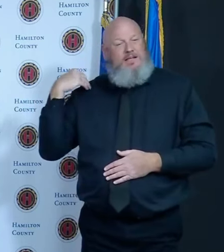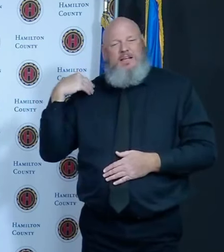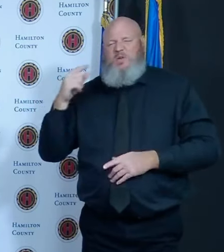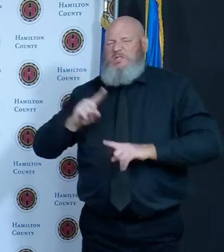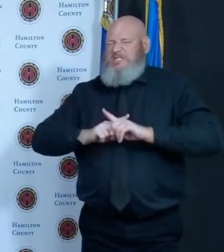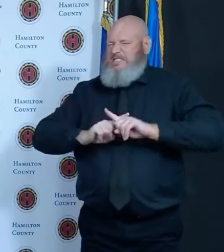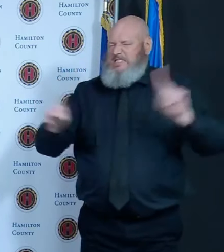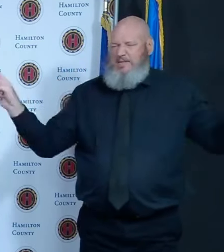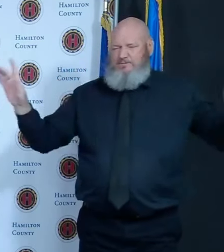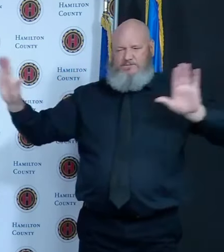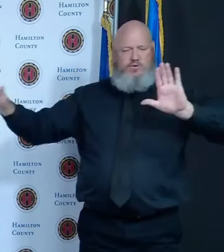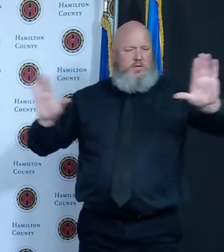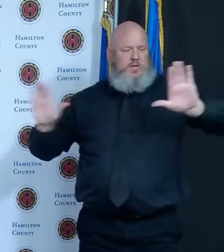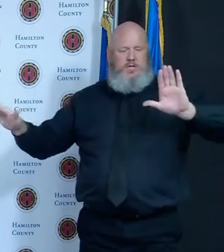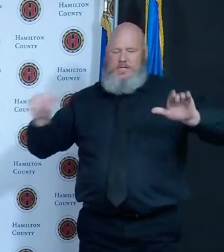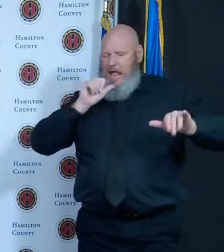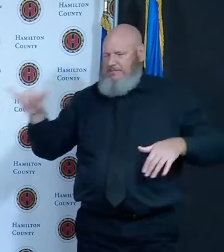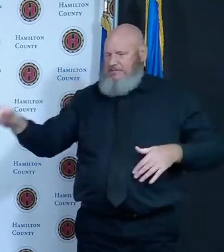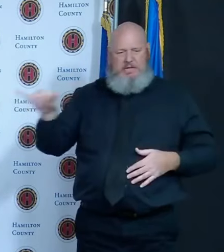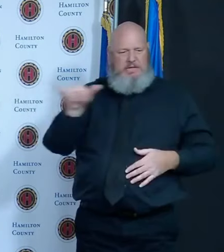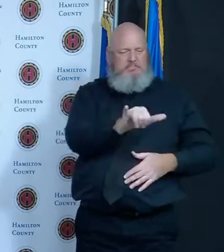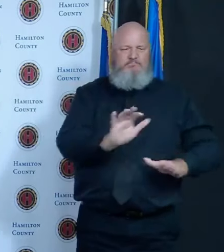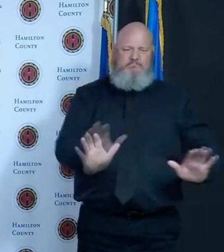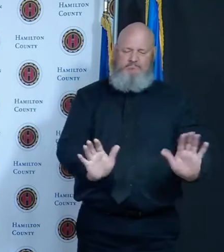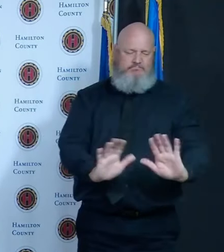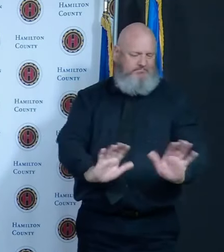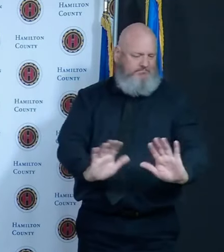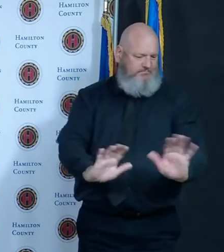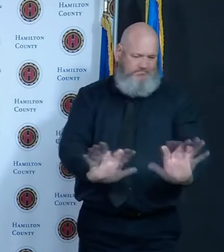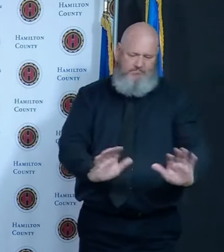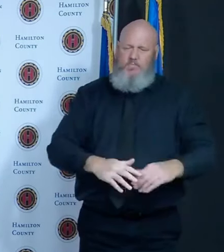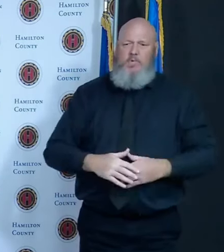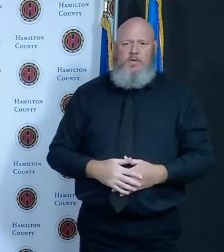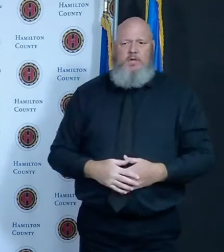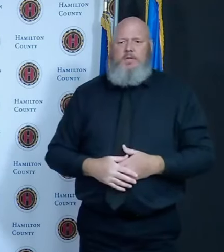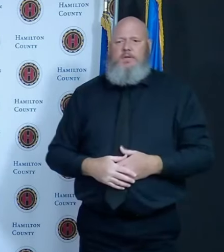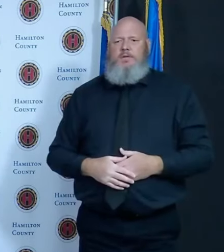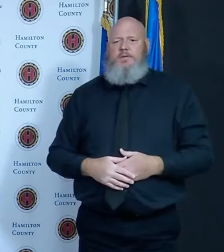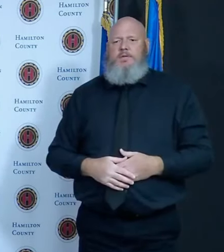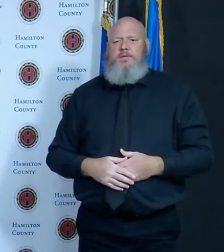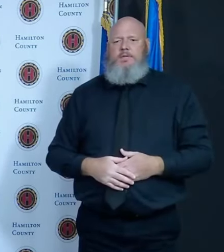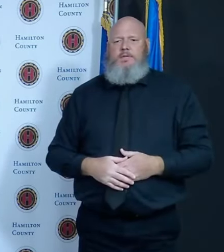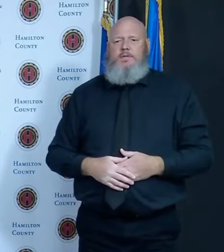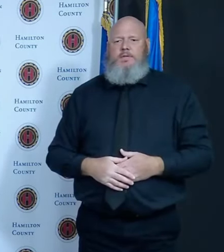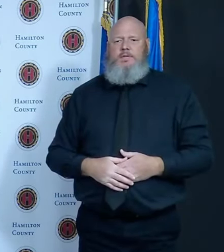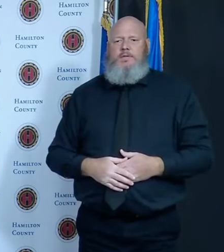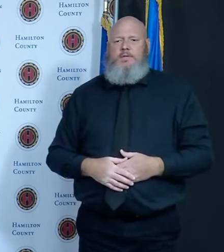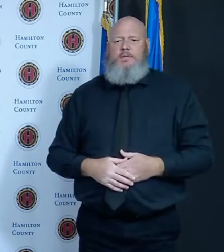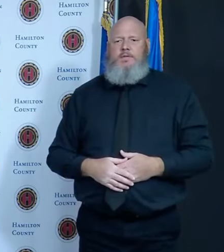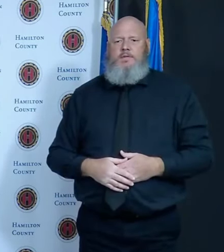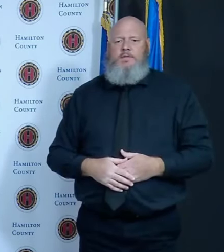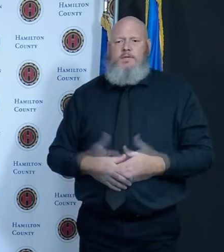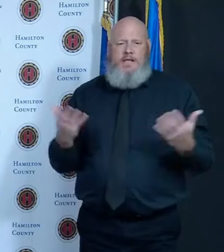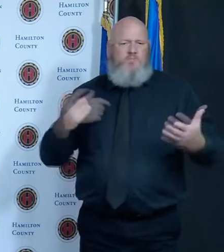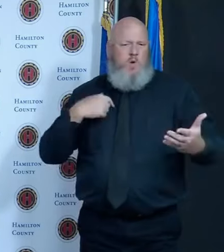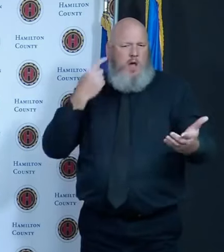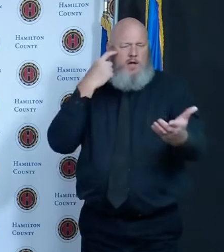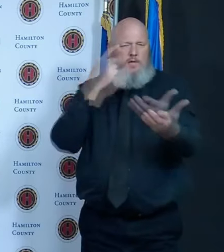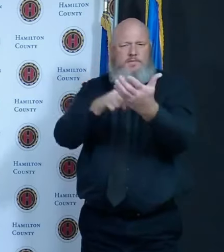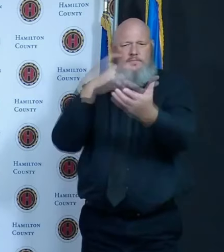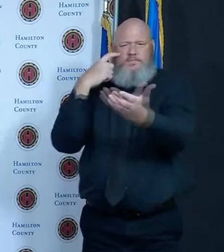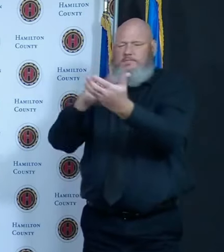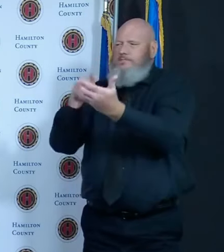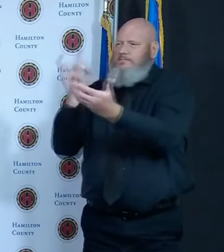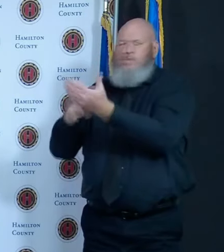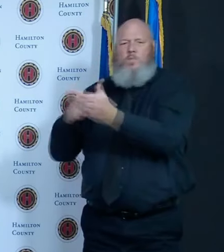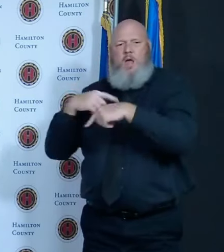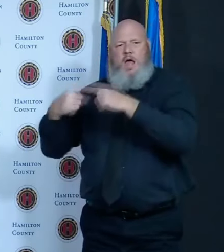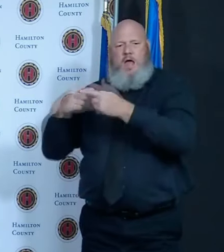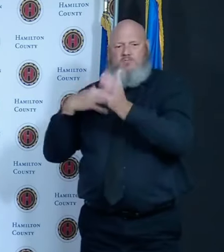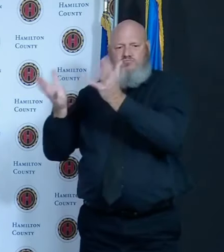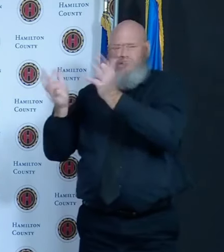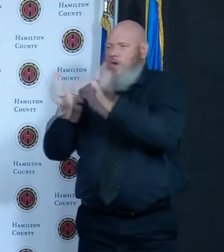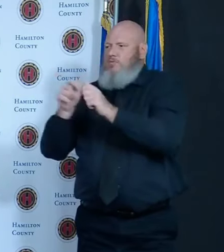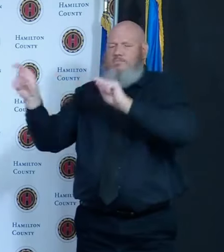at such a quick pace so that's what we're hearing from our fellow business owners